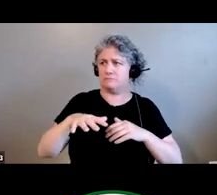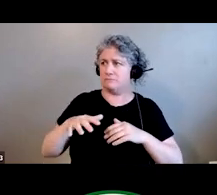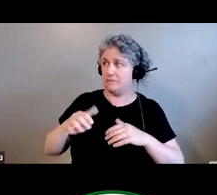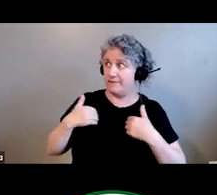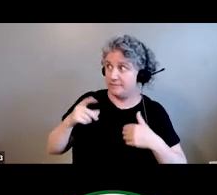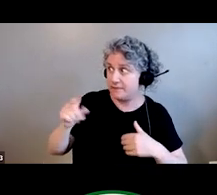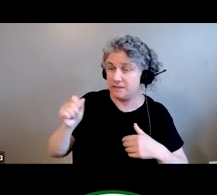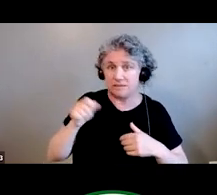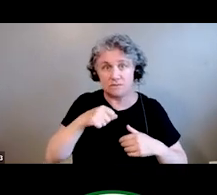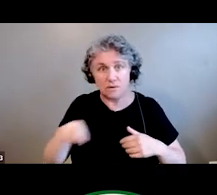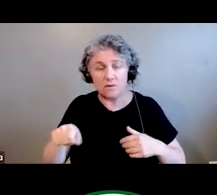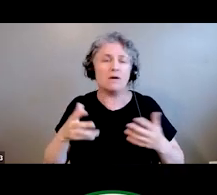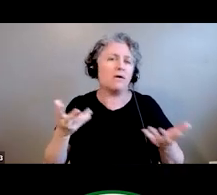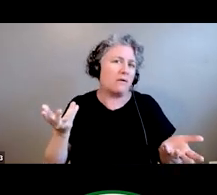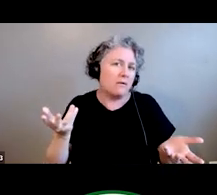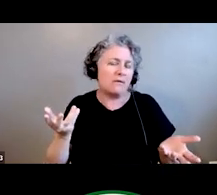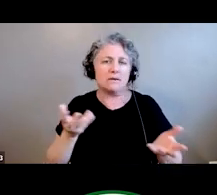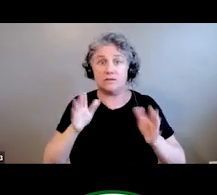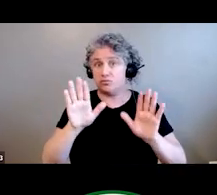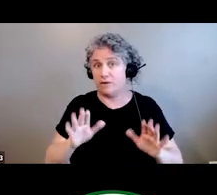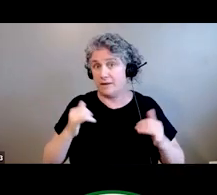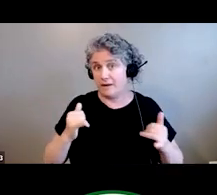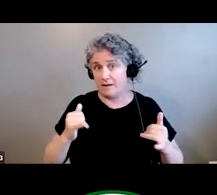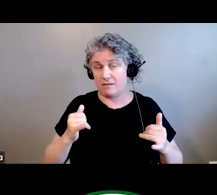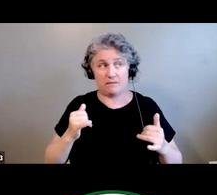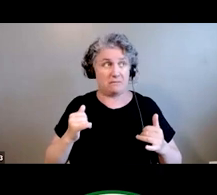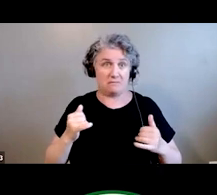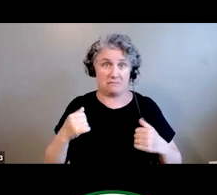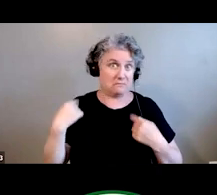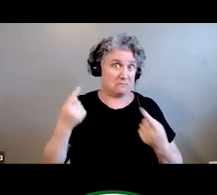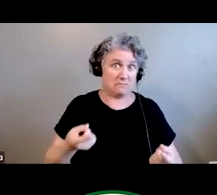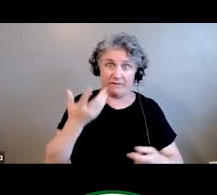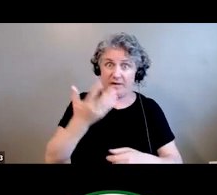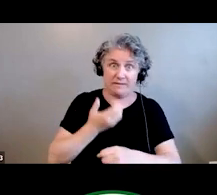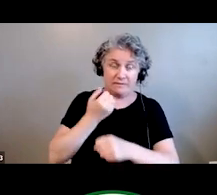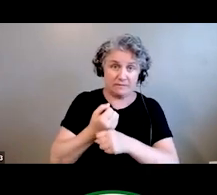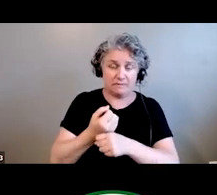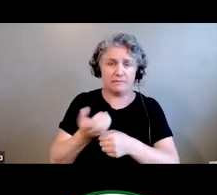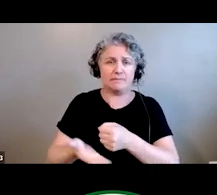here in Nunavut trying to address accessibility, disability topics and issues.